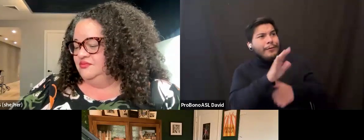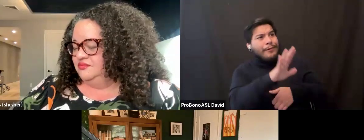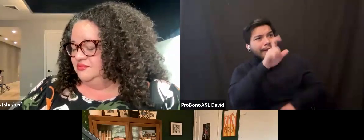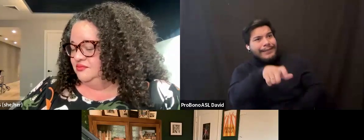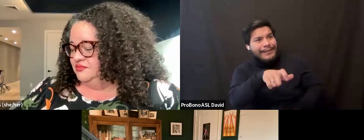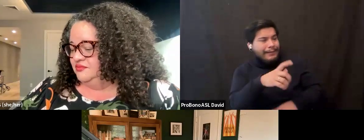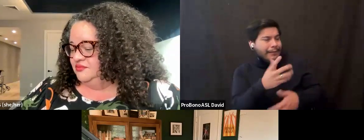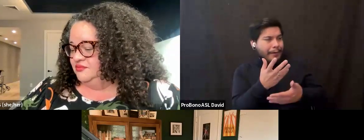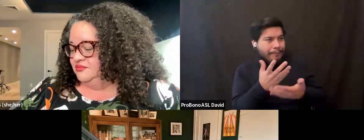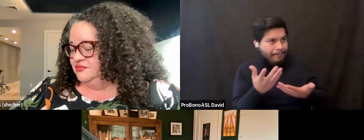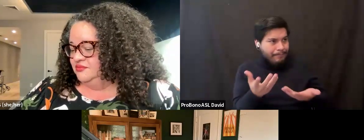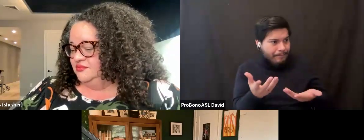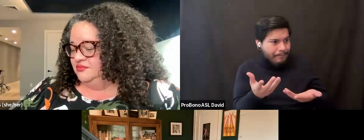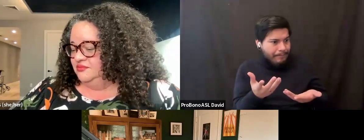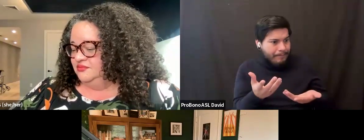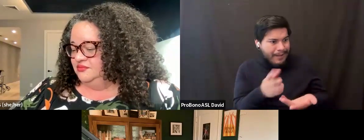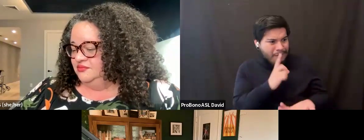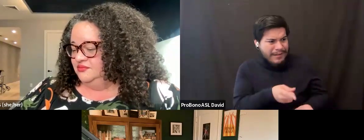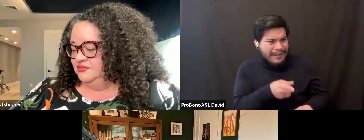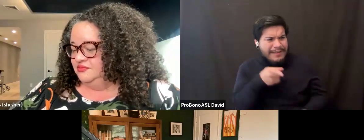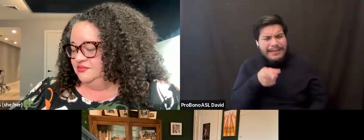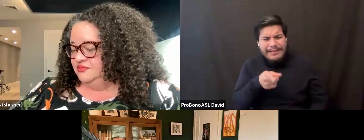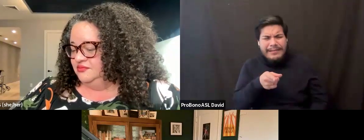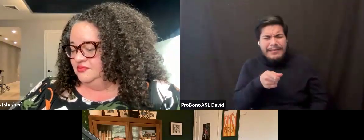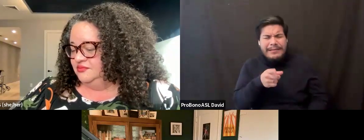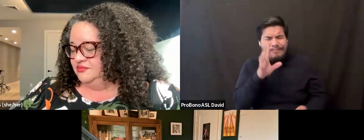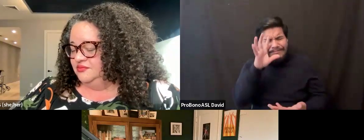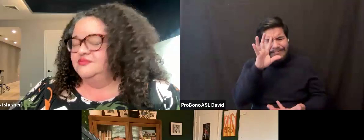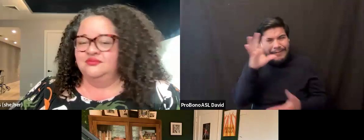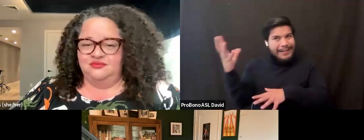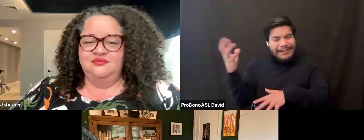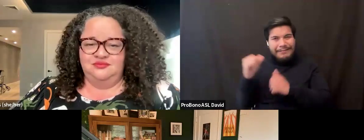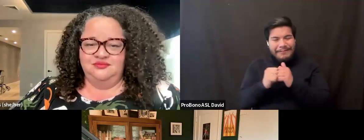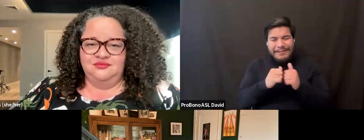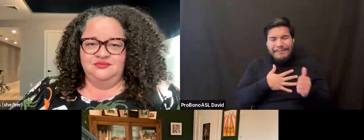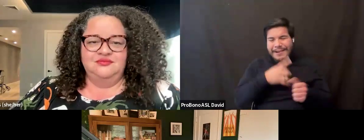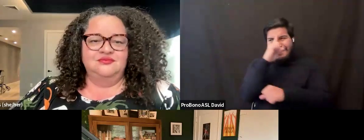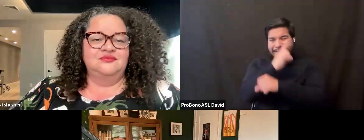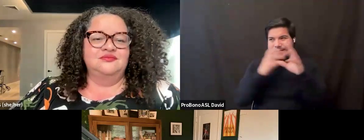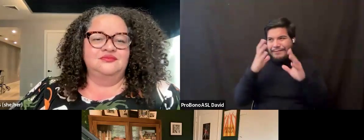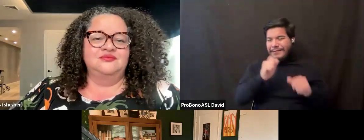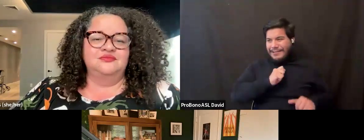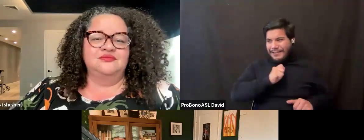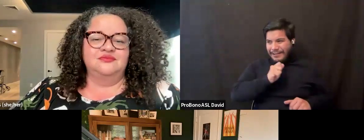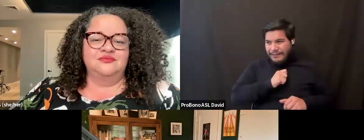And this is really messing with my self image to have you say, you actually haven't been thinking about this. Right?